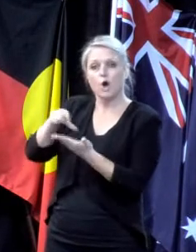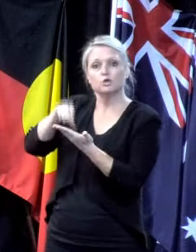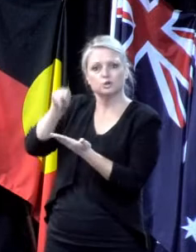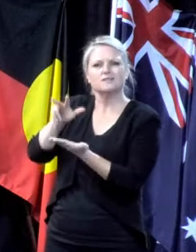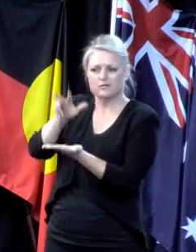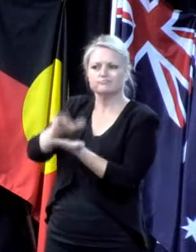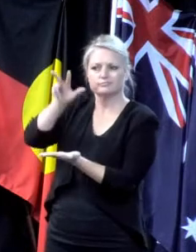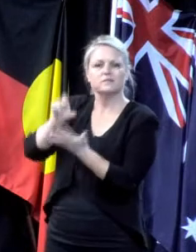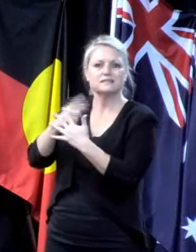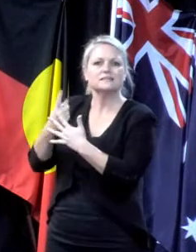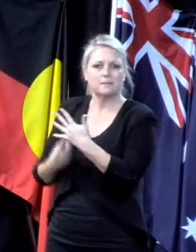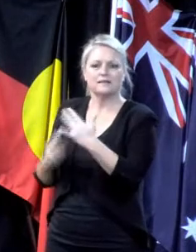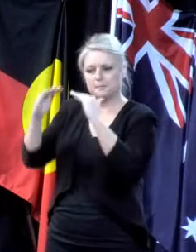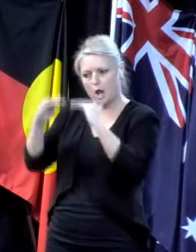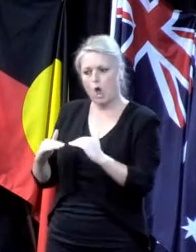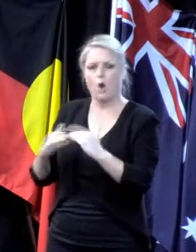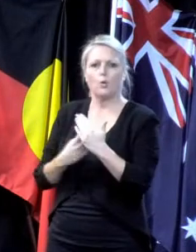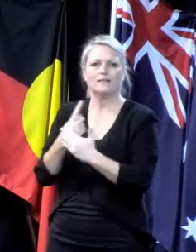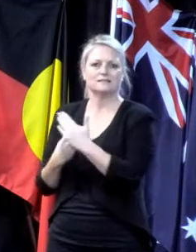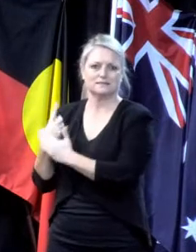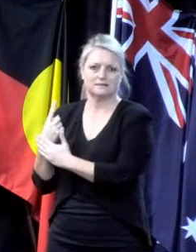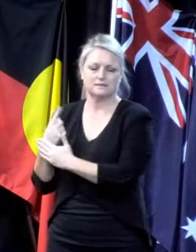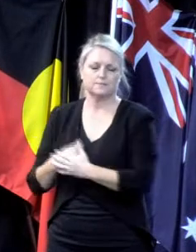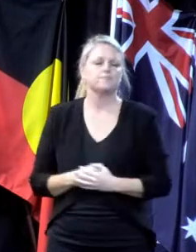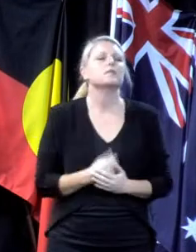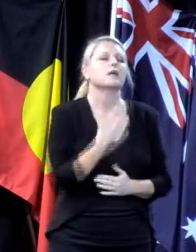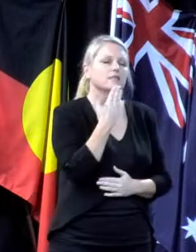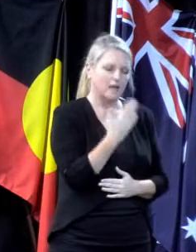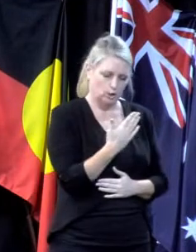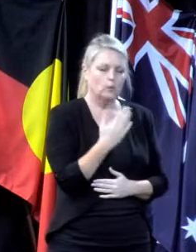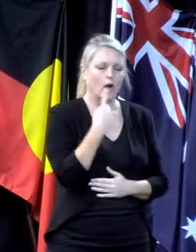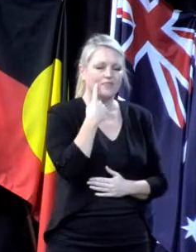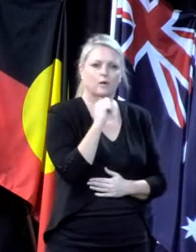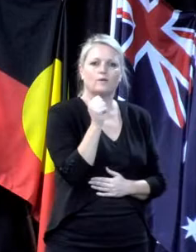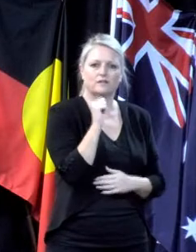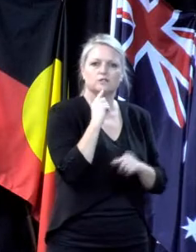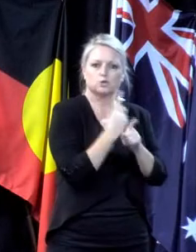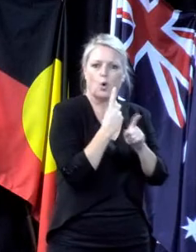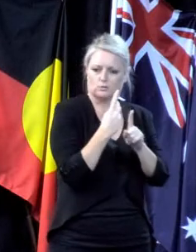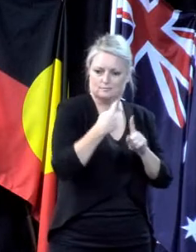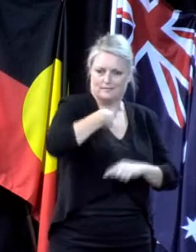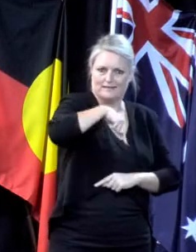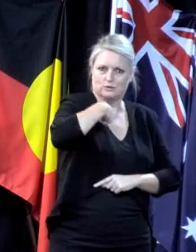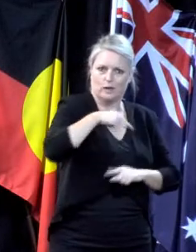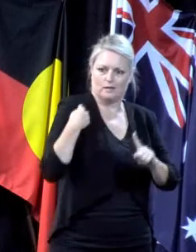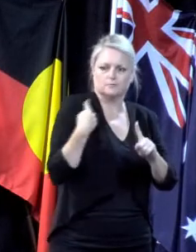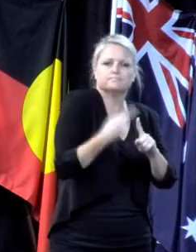Okay. I think we’ve already discussed some points throughout this week that a student might have needs